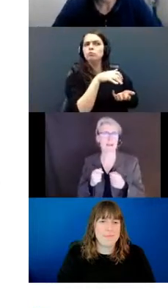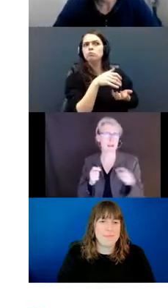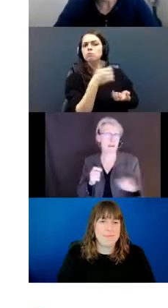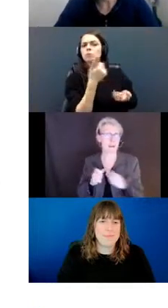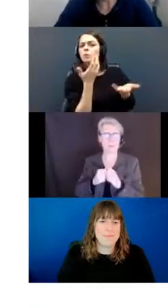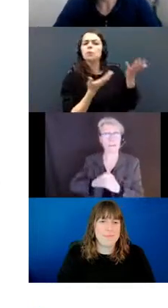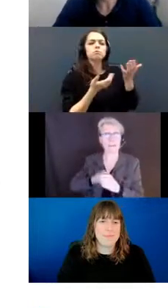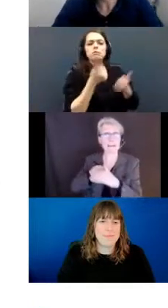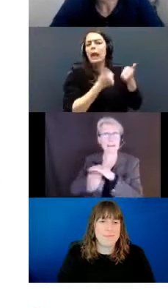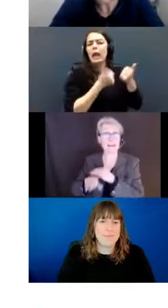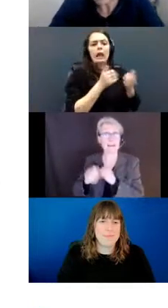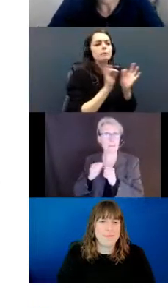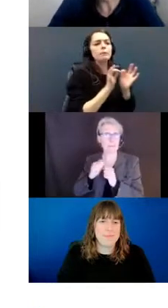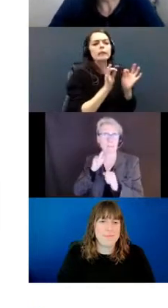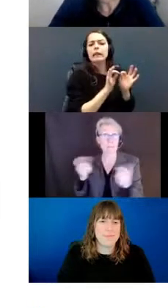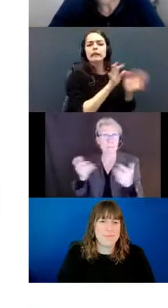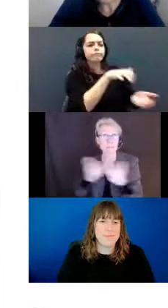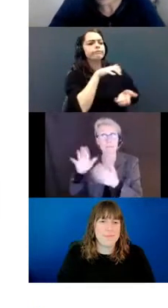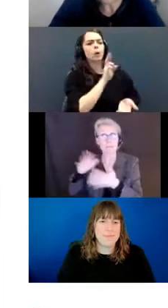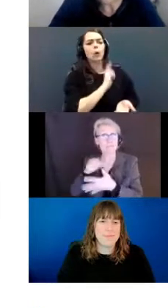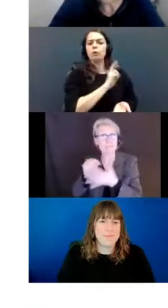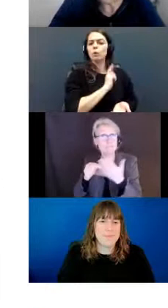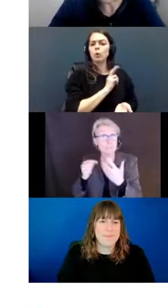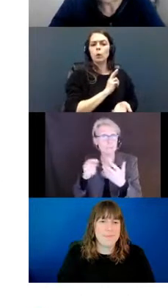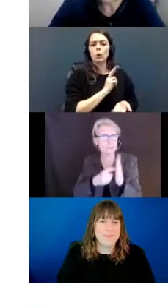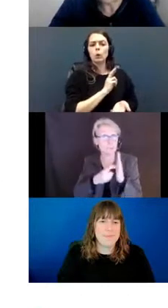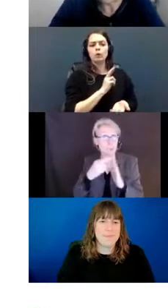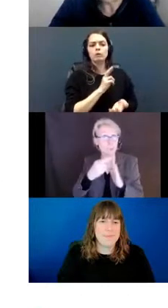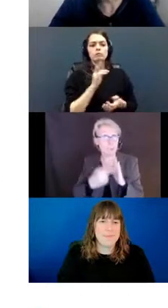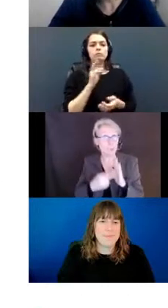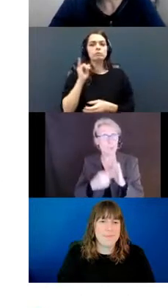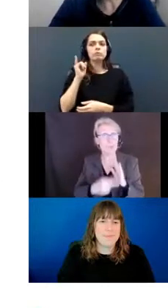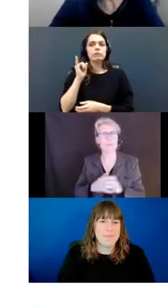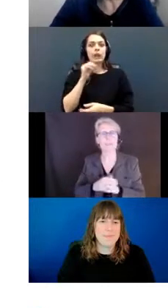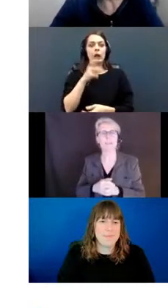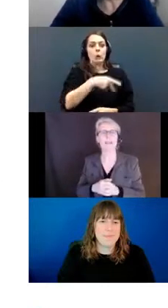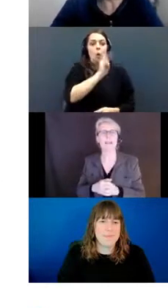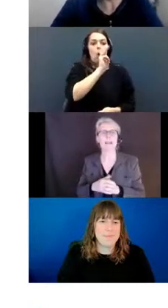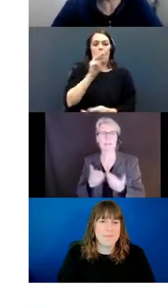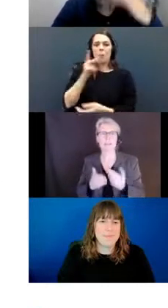and that income from other family members would reduce the benefit so these are the